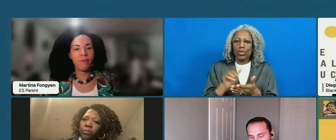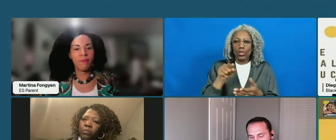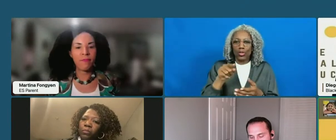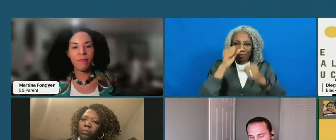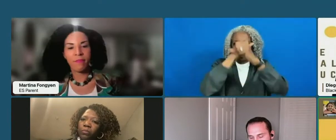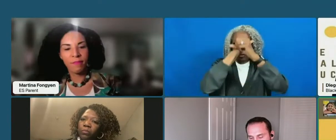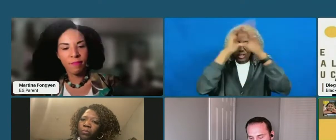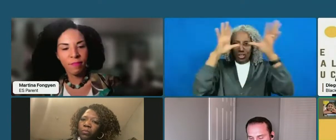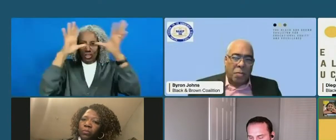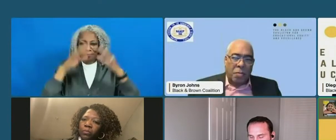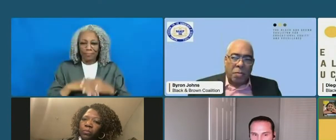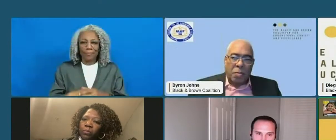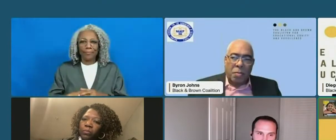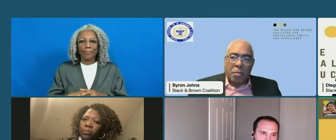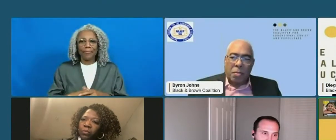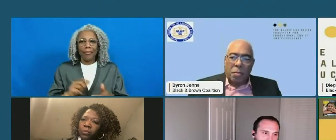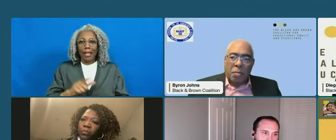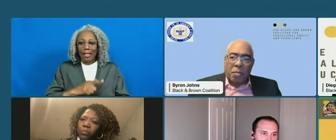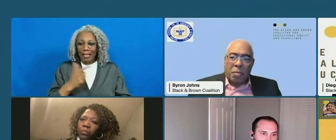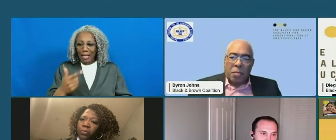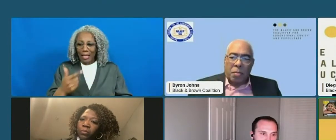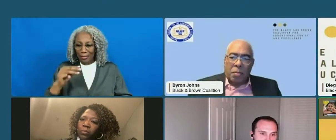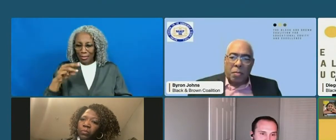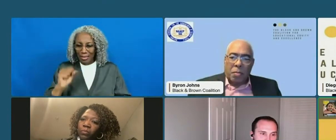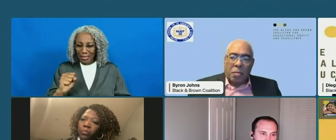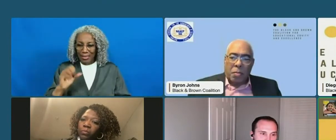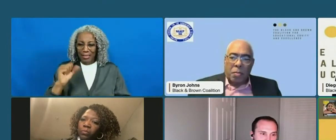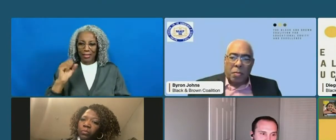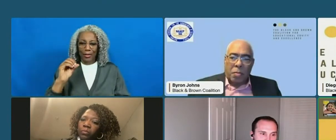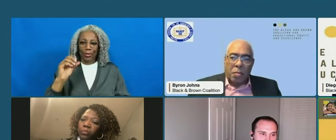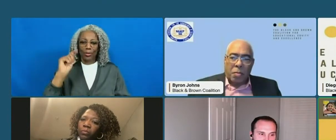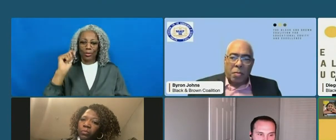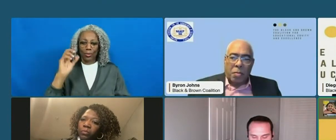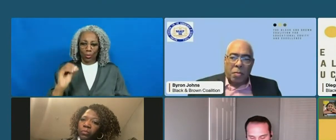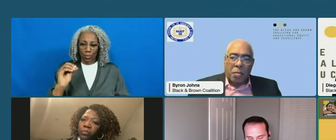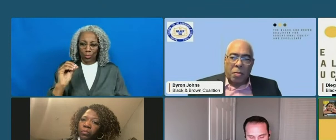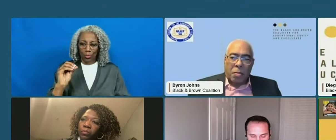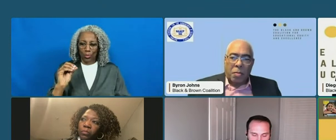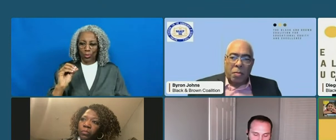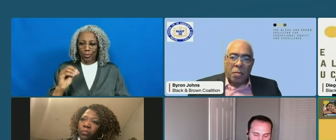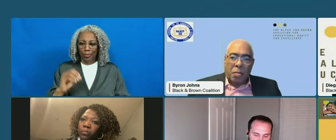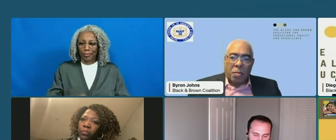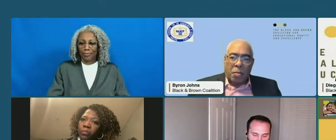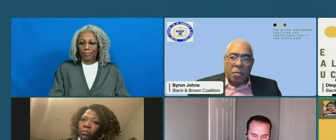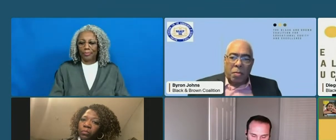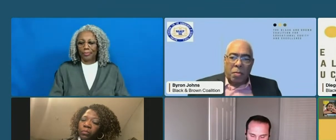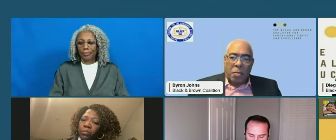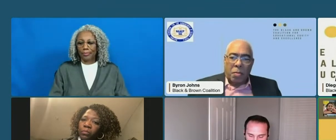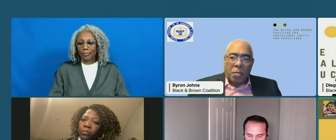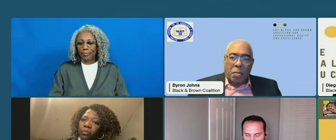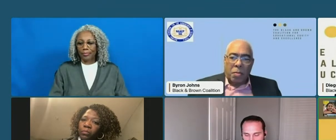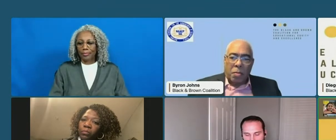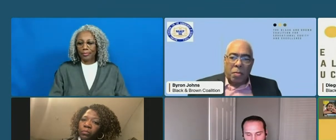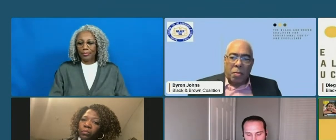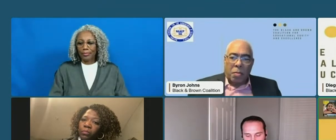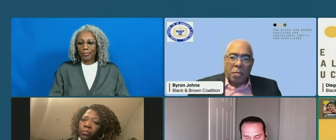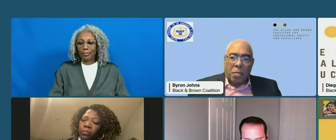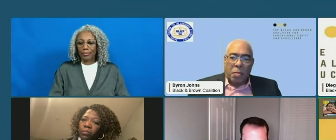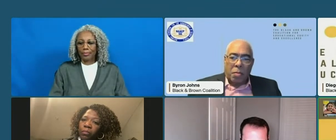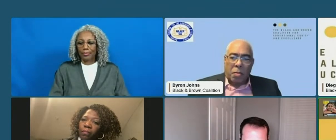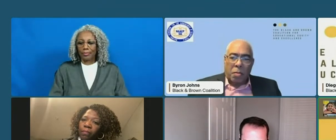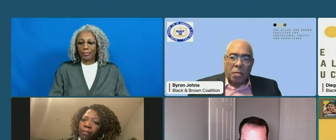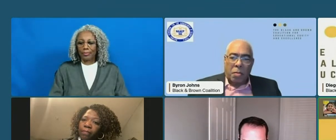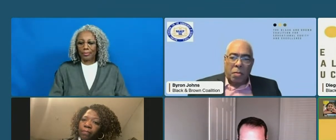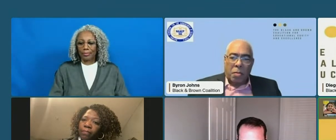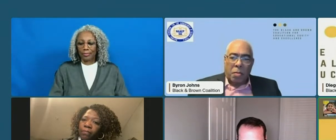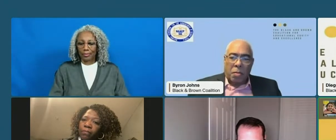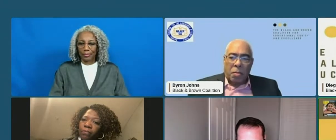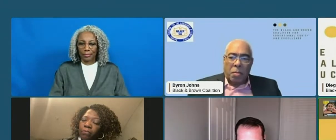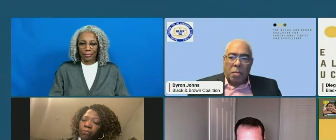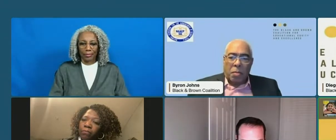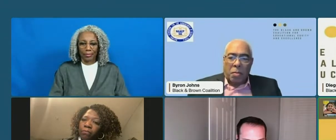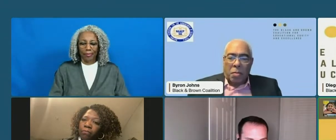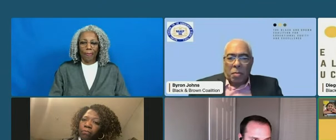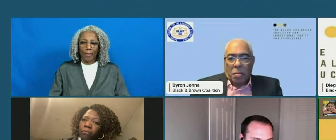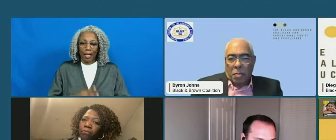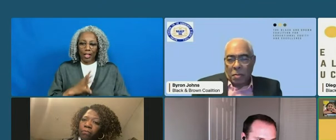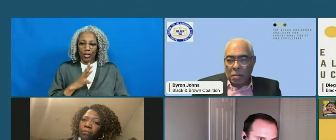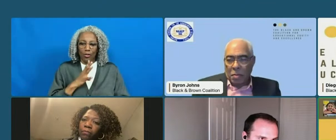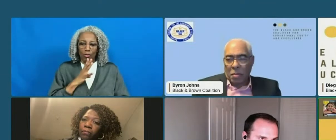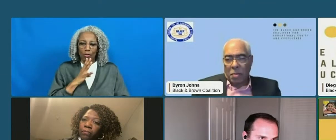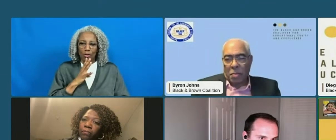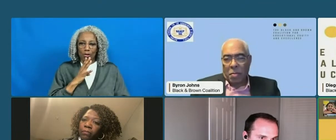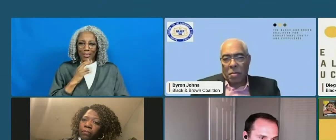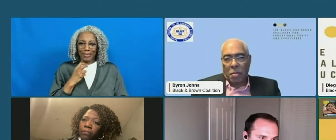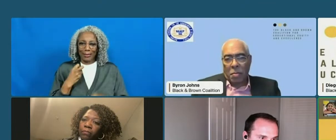you. Thank you so much. Martina,